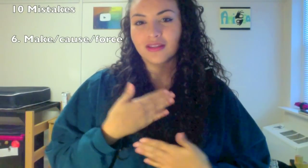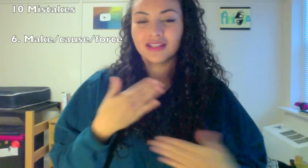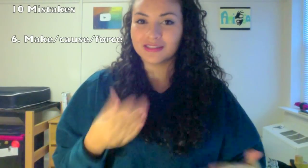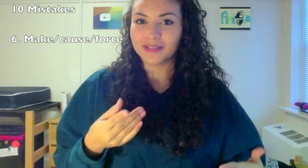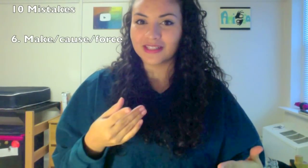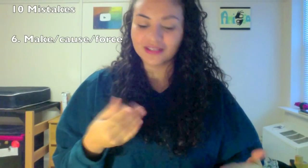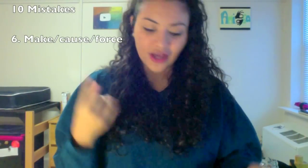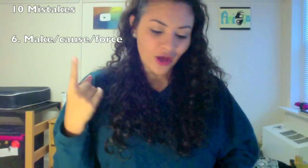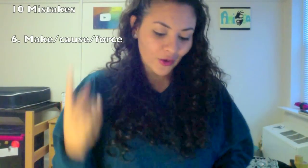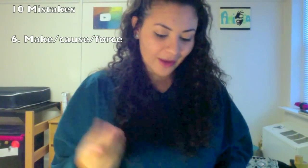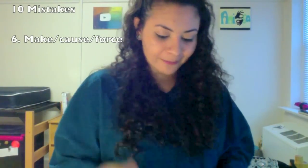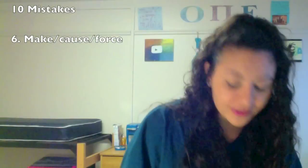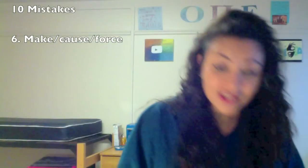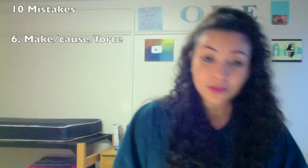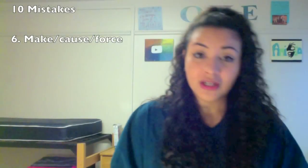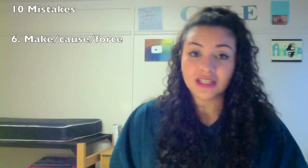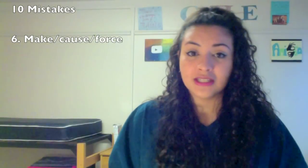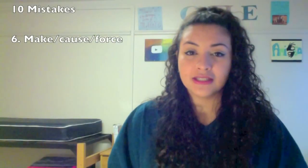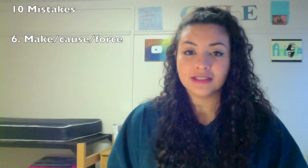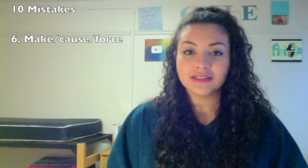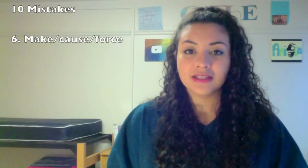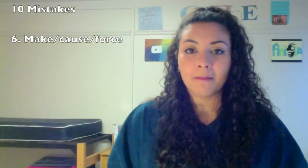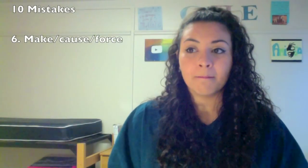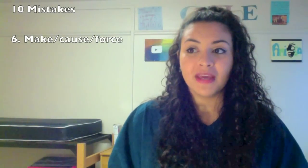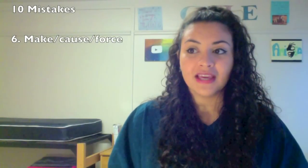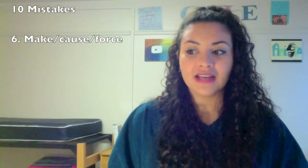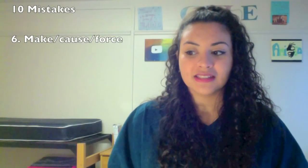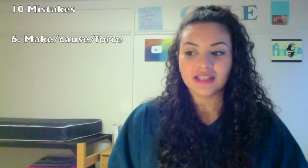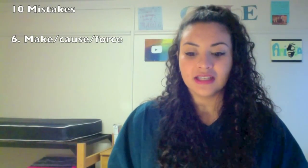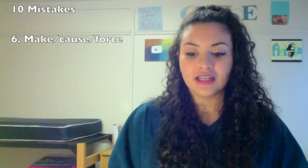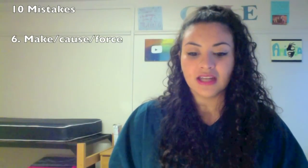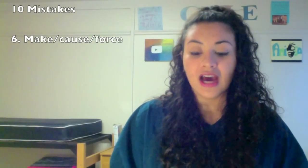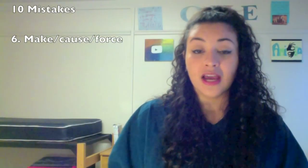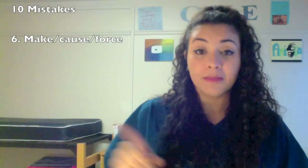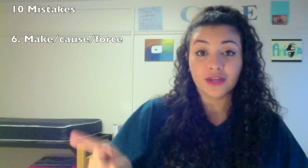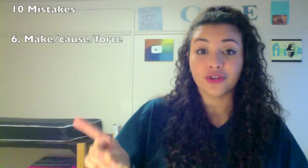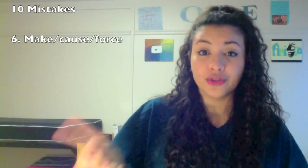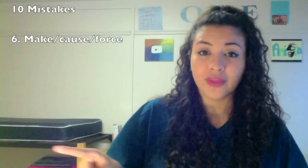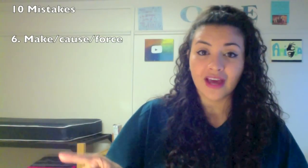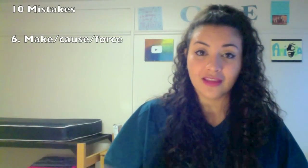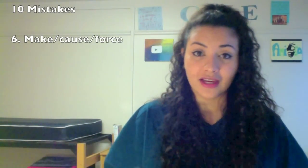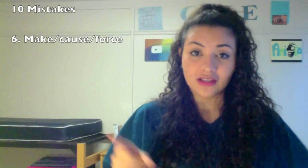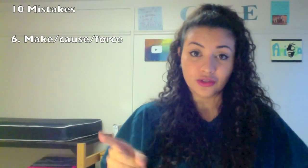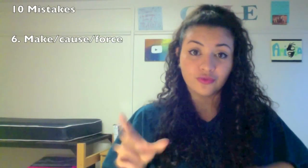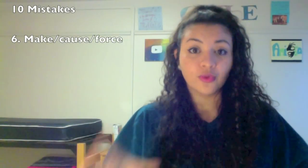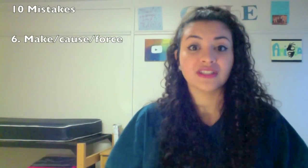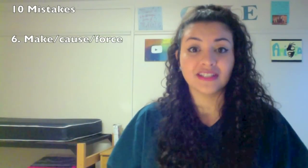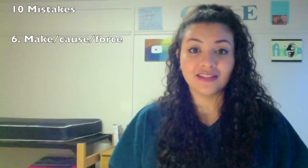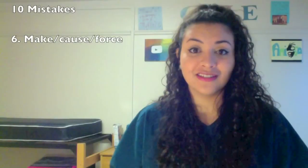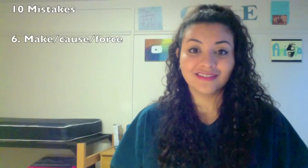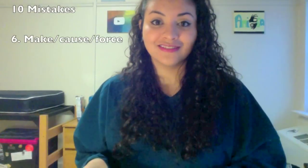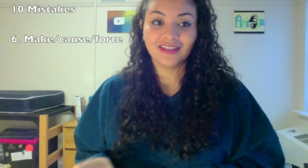doesn't make sense. The next one is "make" as in "I made her do that" You forced it.